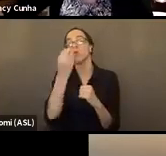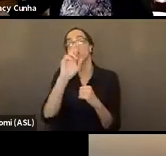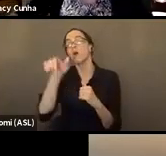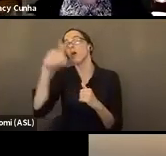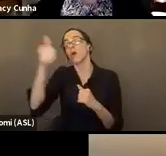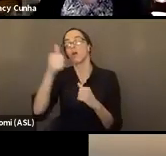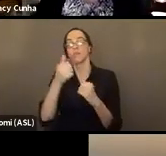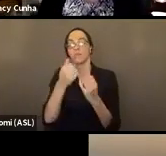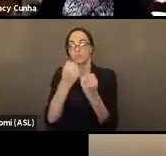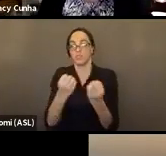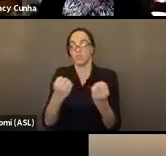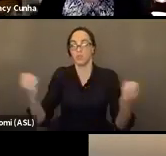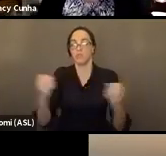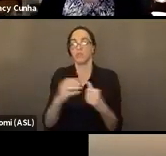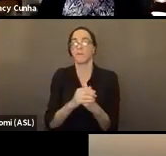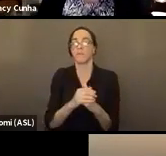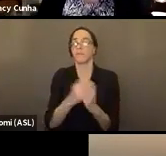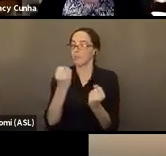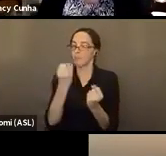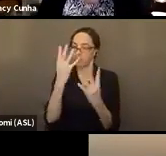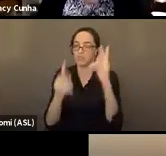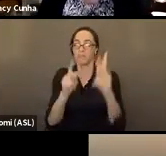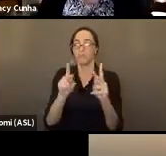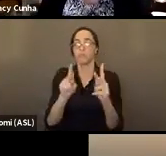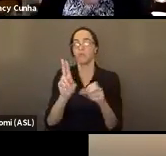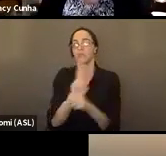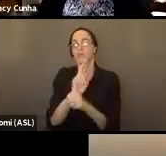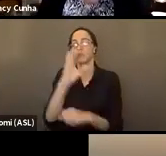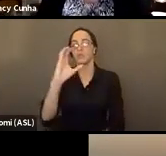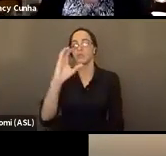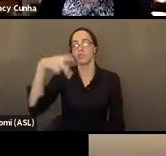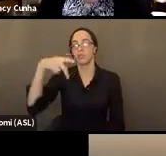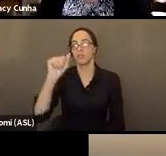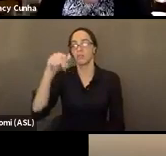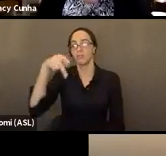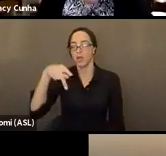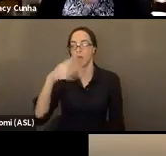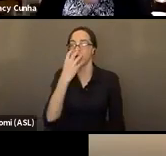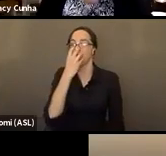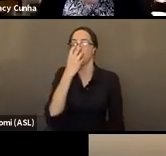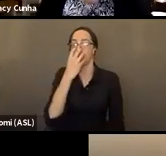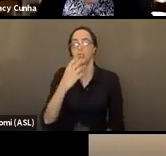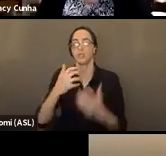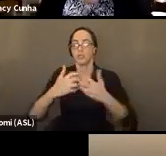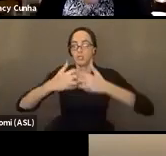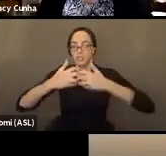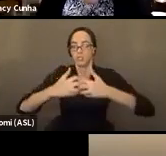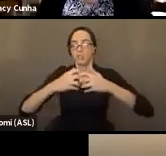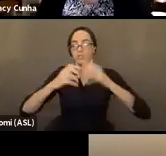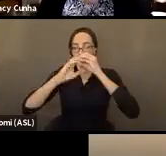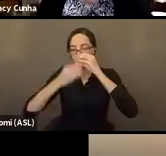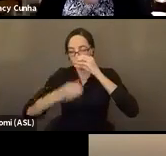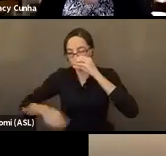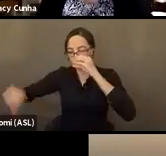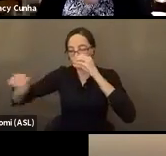cpaps or bipaps you know for sleeping at night and so all of a sudden you don't have those equipments